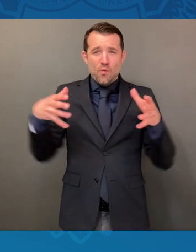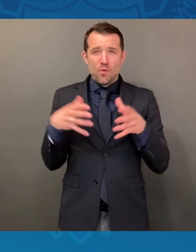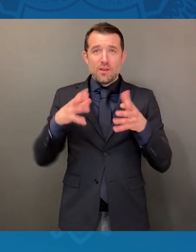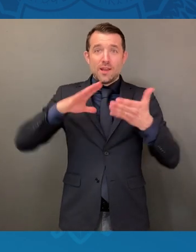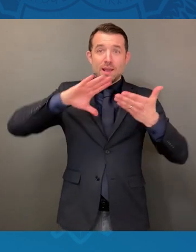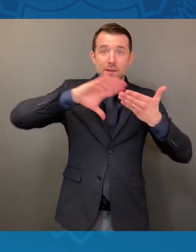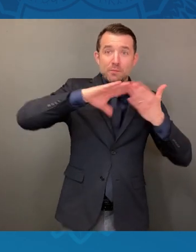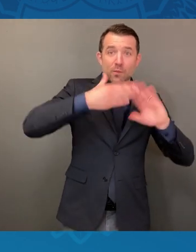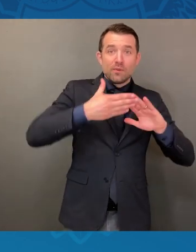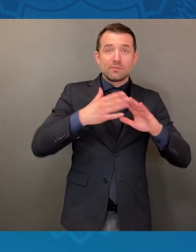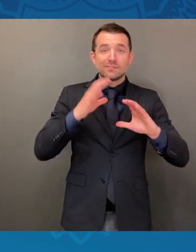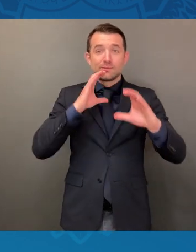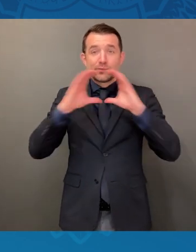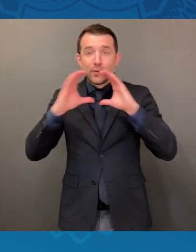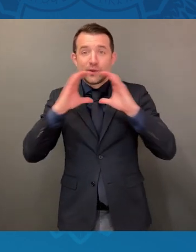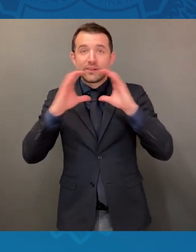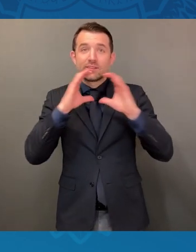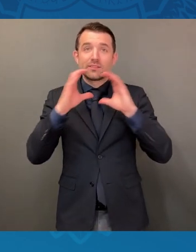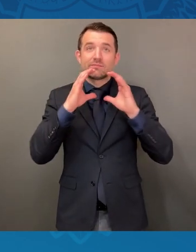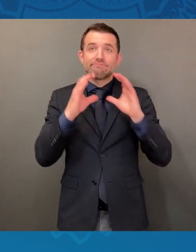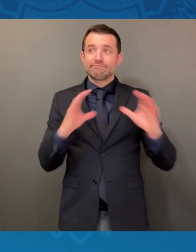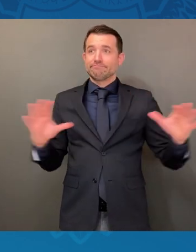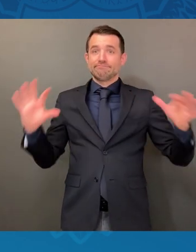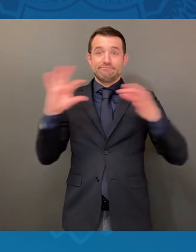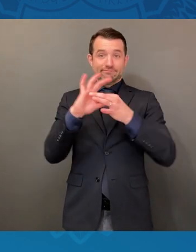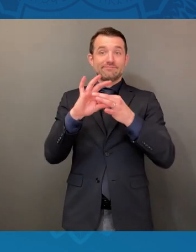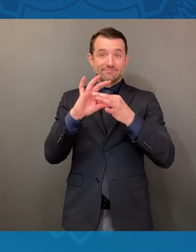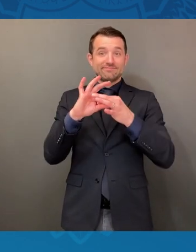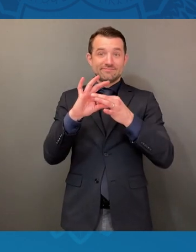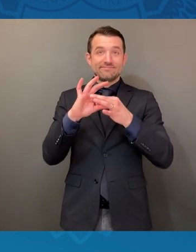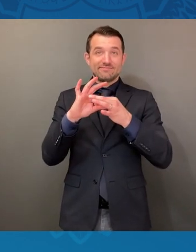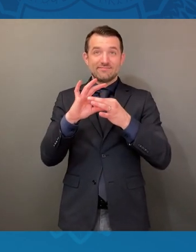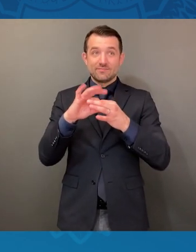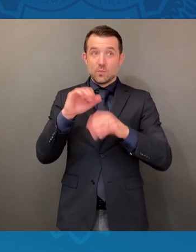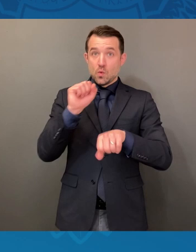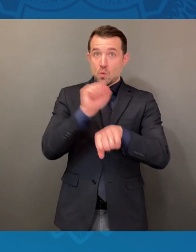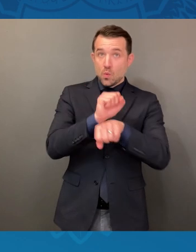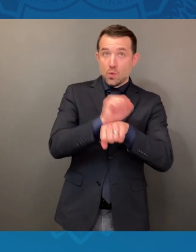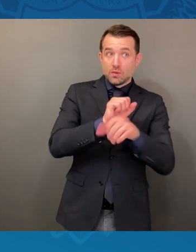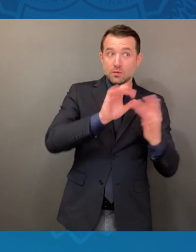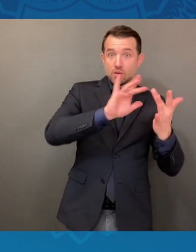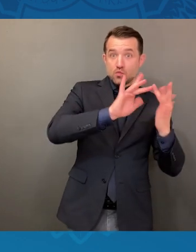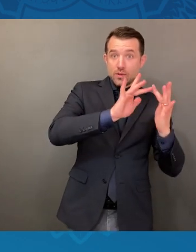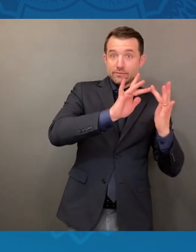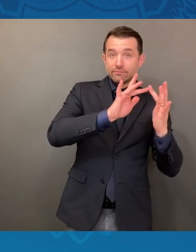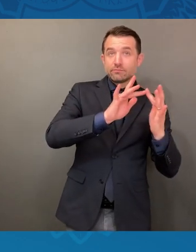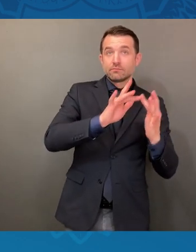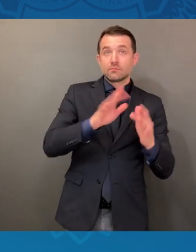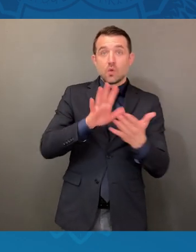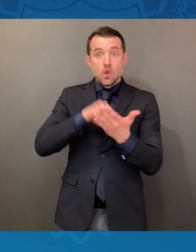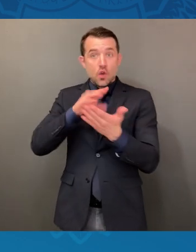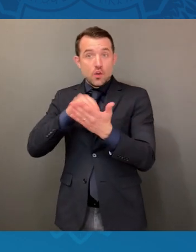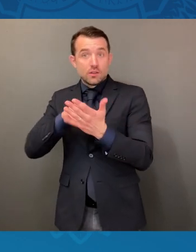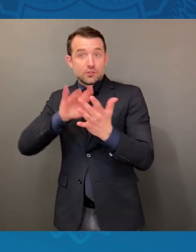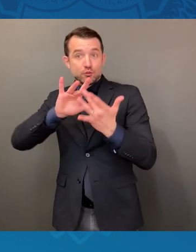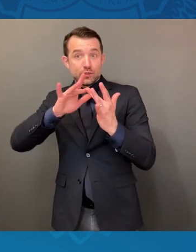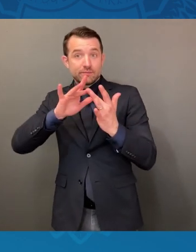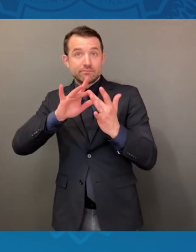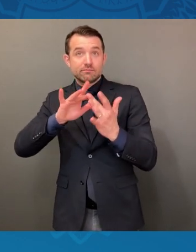but also the opportunity to work and learn remotely to see a doctor online, to buy groceries through an app,